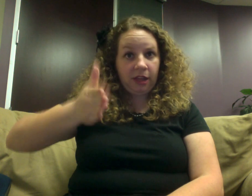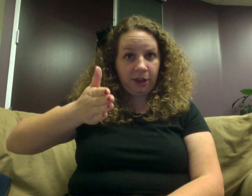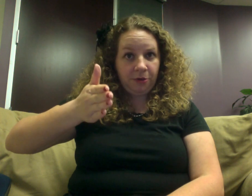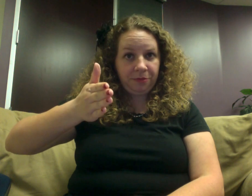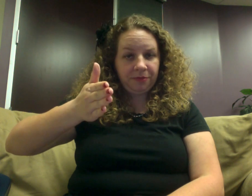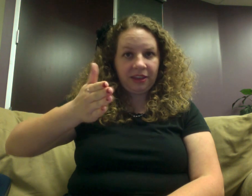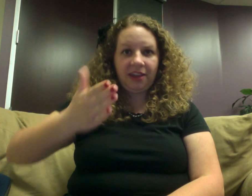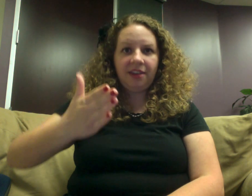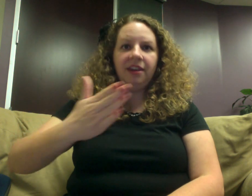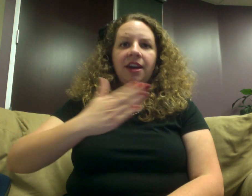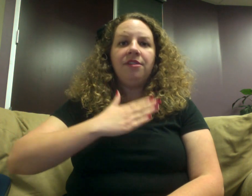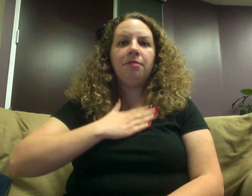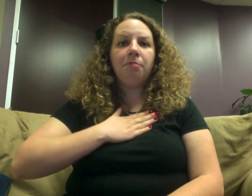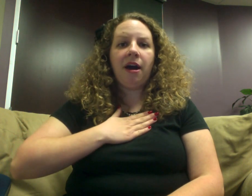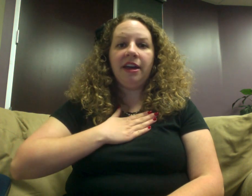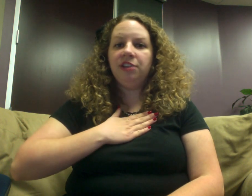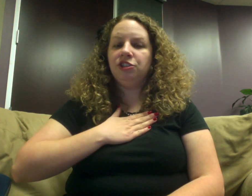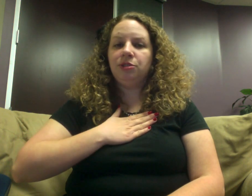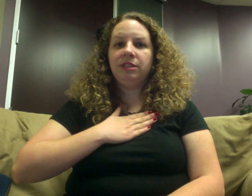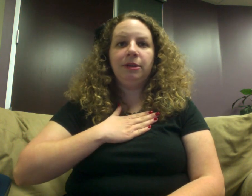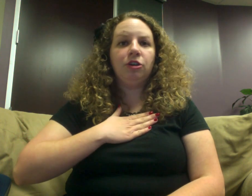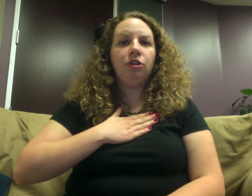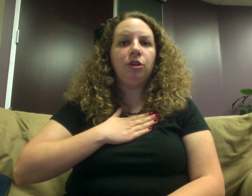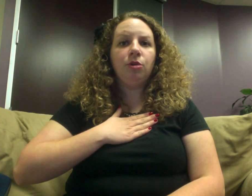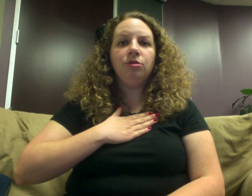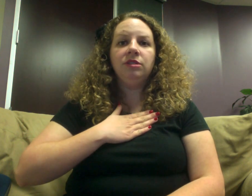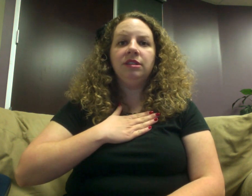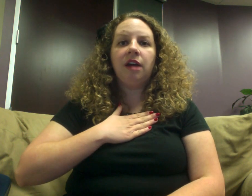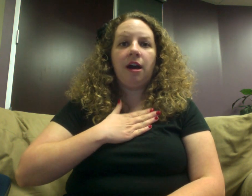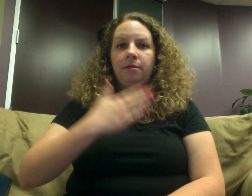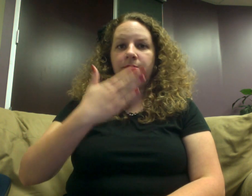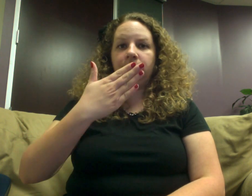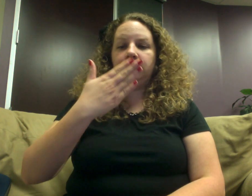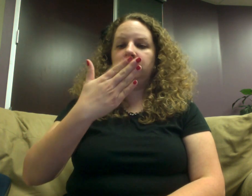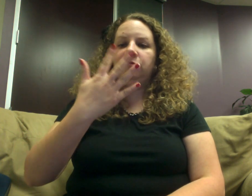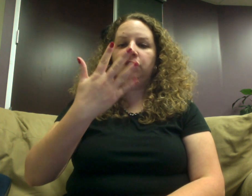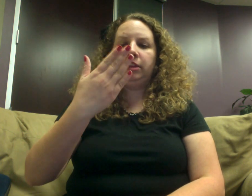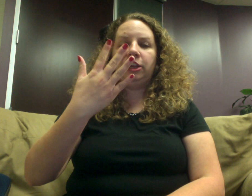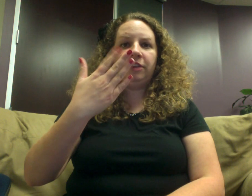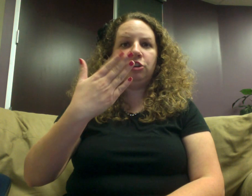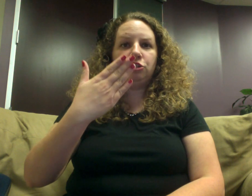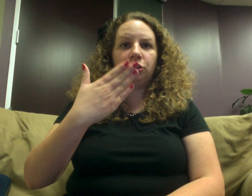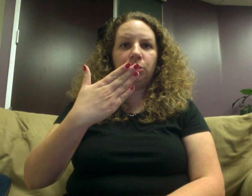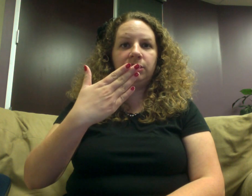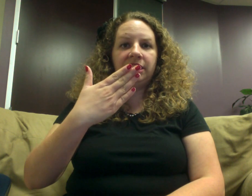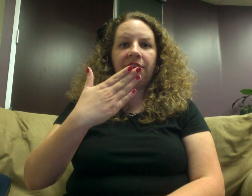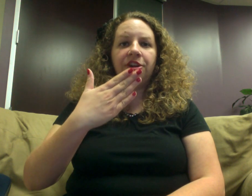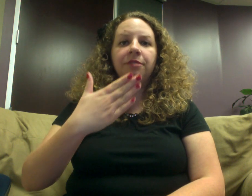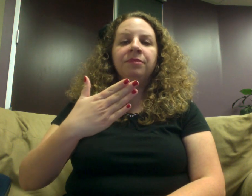HELLO, okay? Then MY is just going to be your closed, like your fingers are closed together